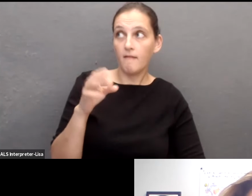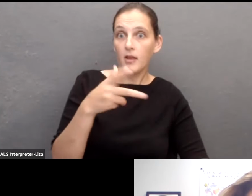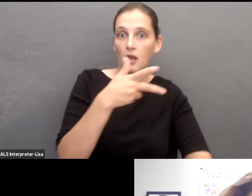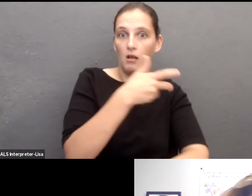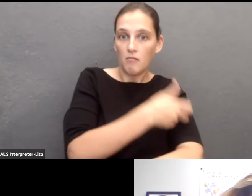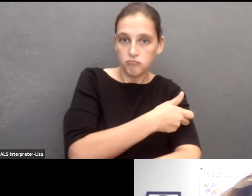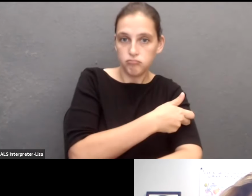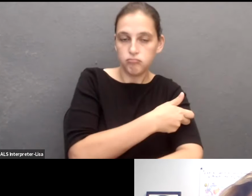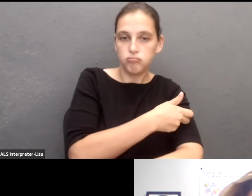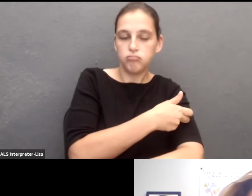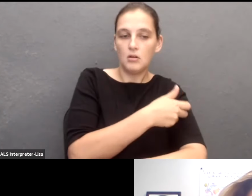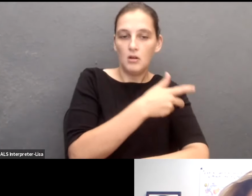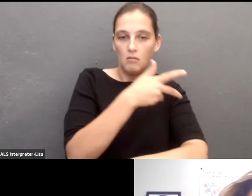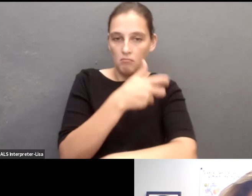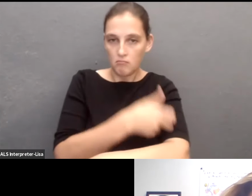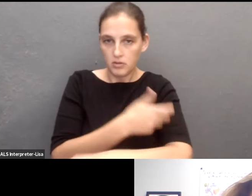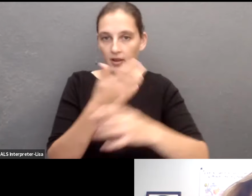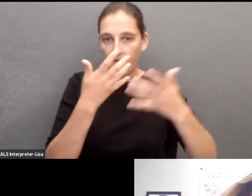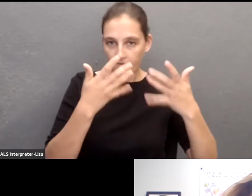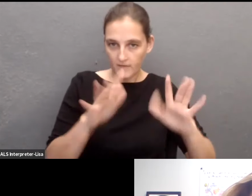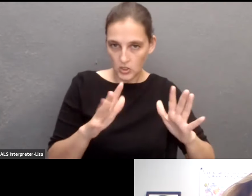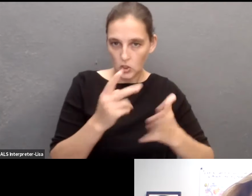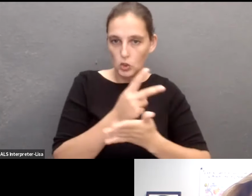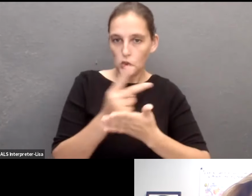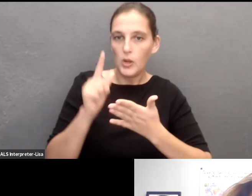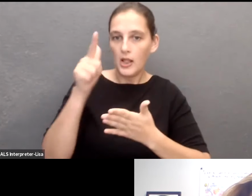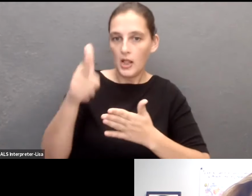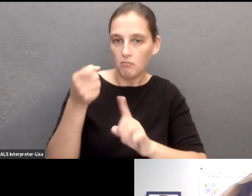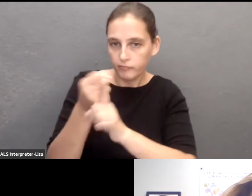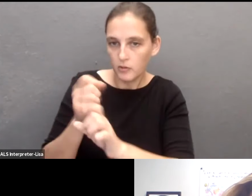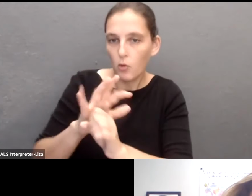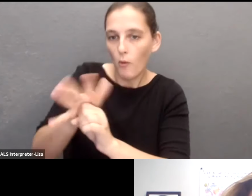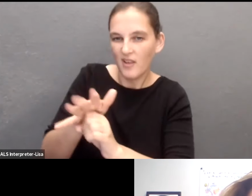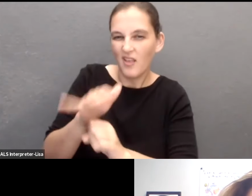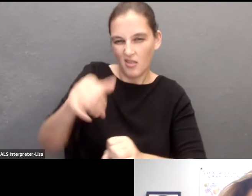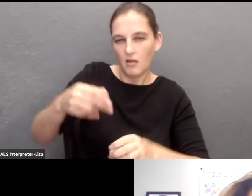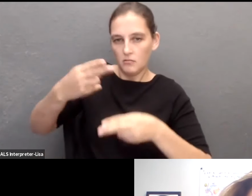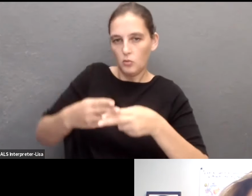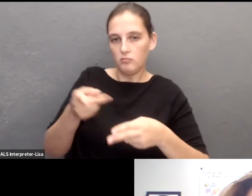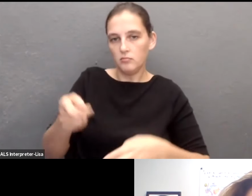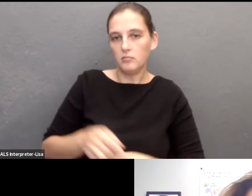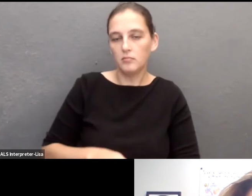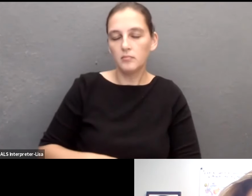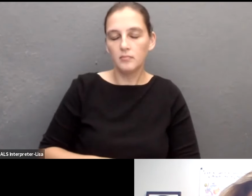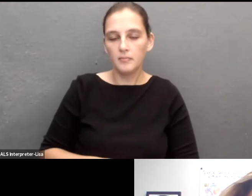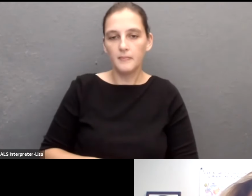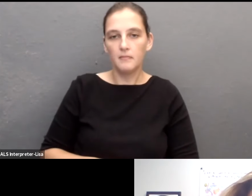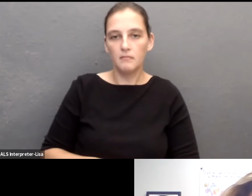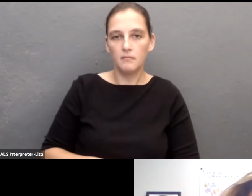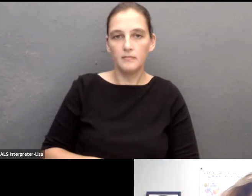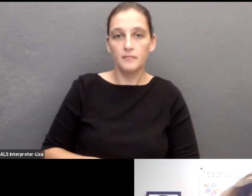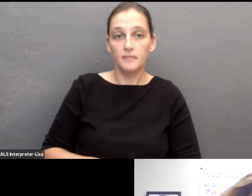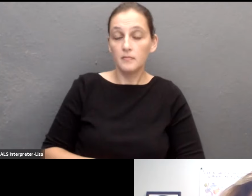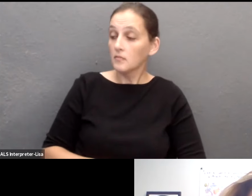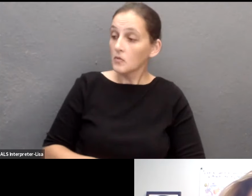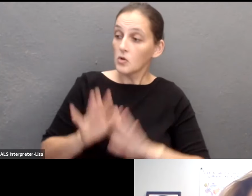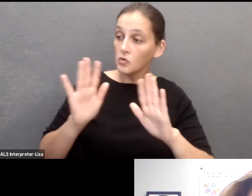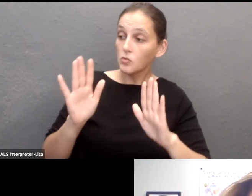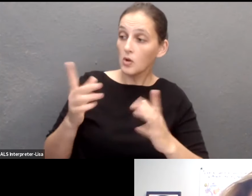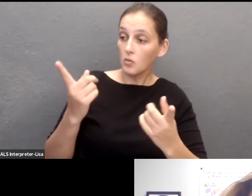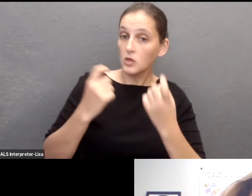completed your vaccine series. And that's actually a great question.